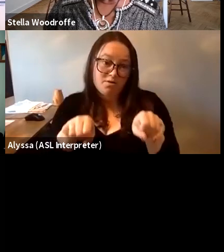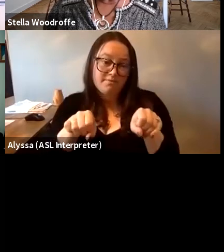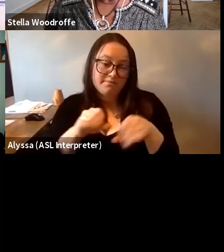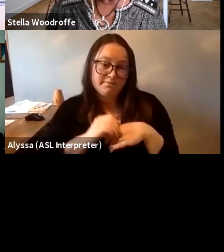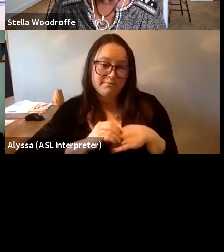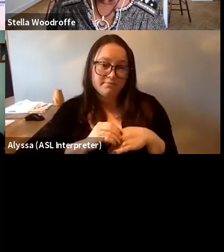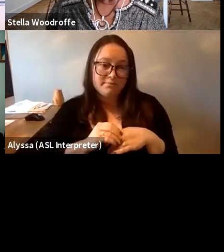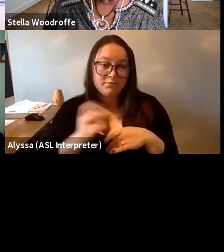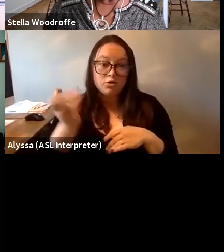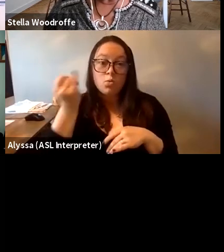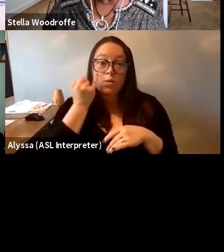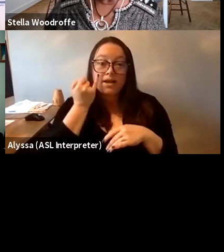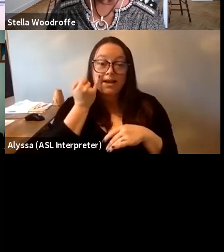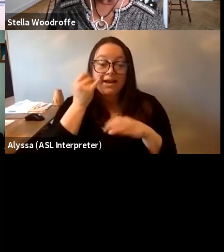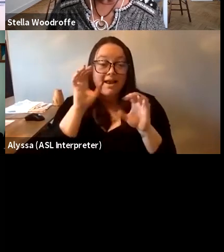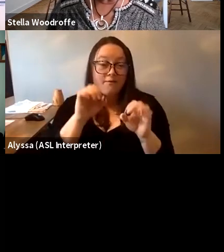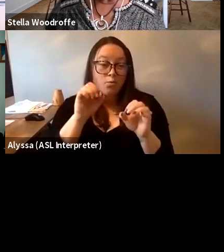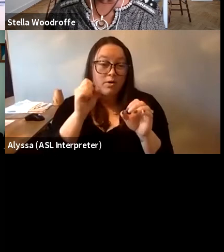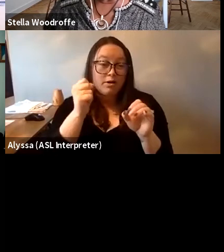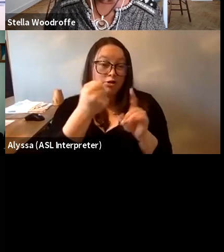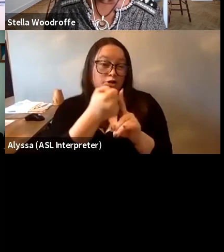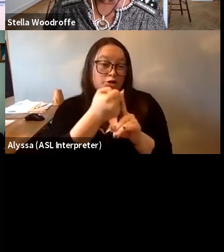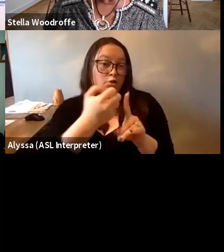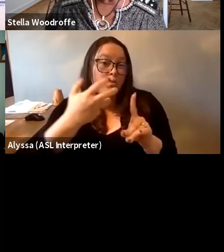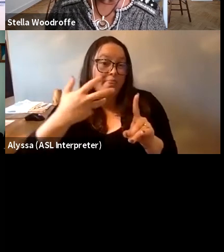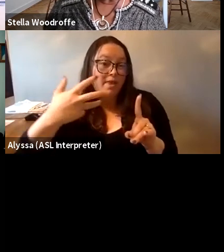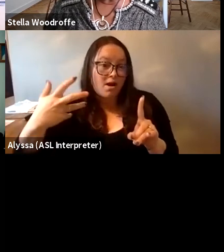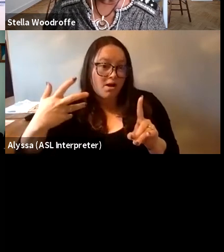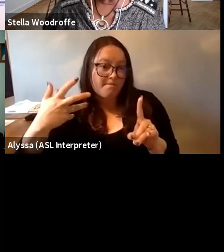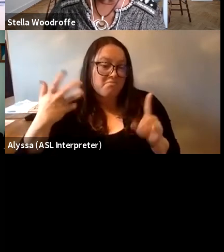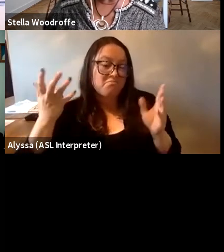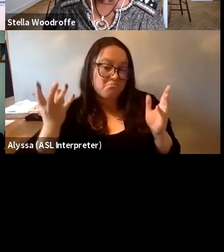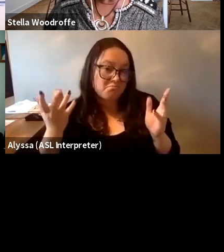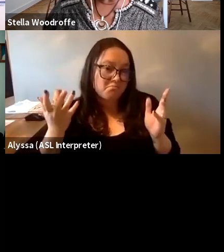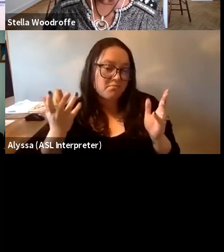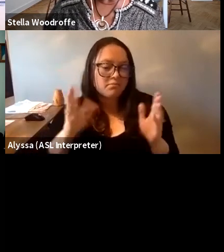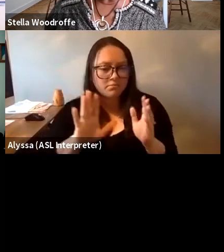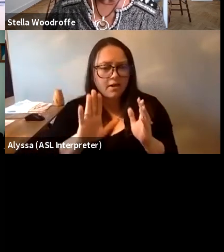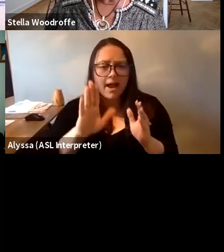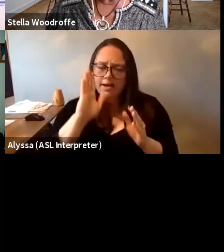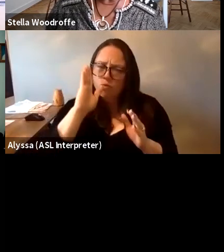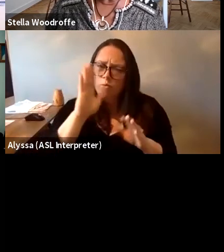could just open that up. And it's going to be gradual, but we